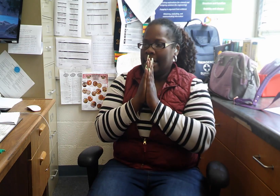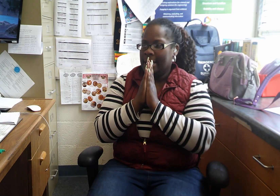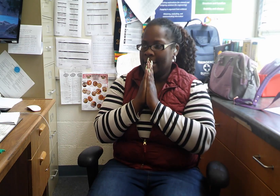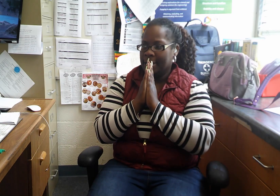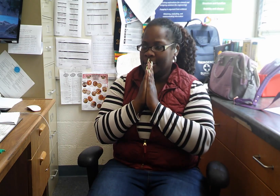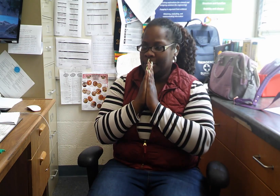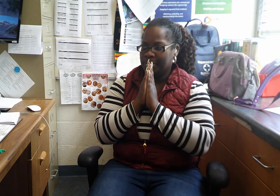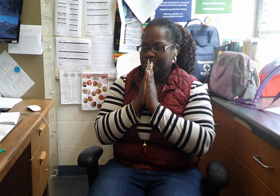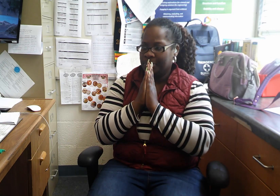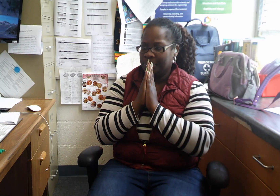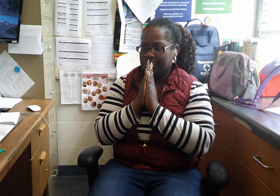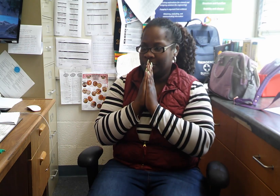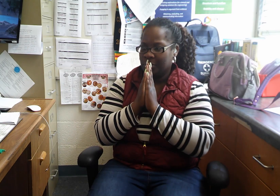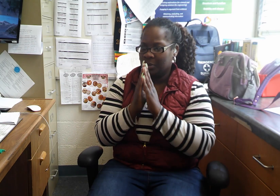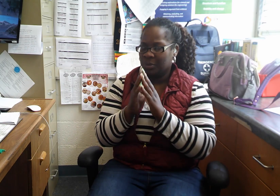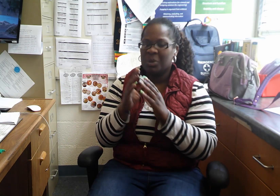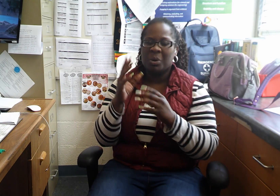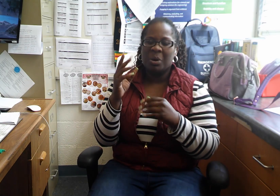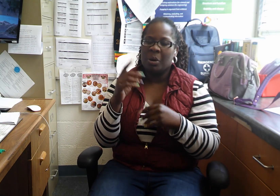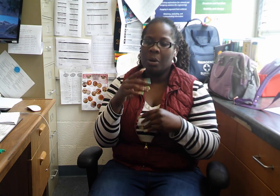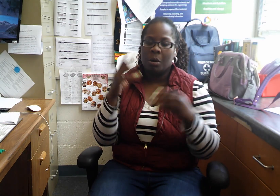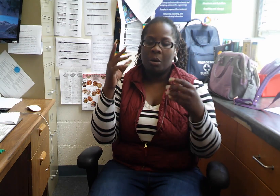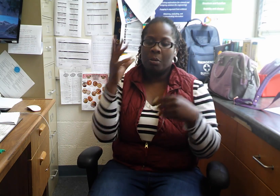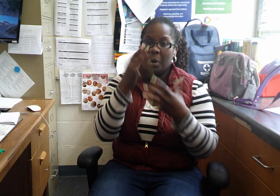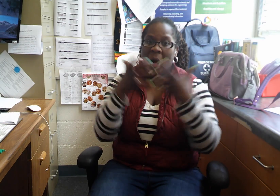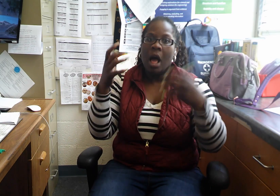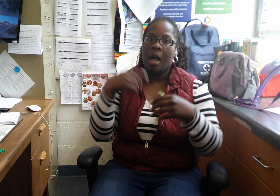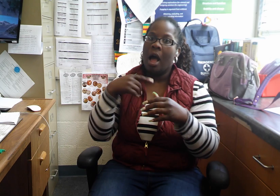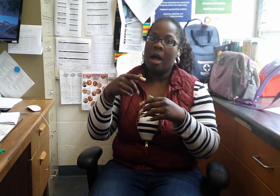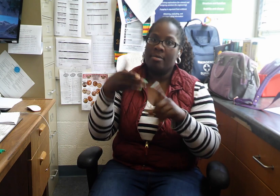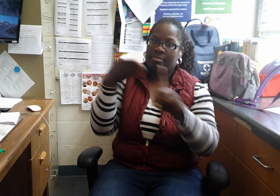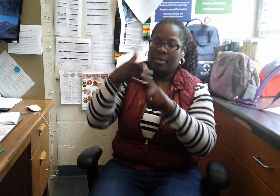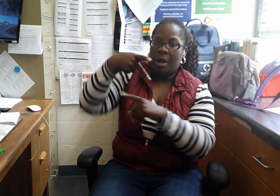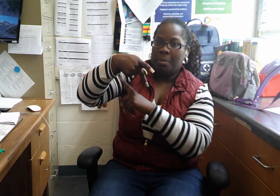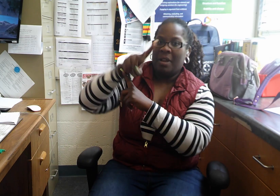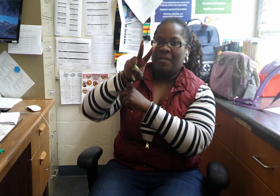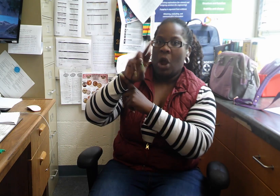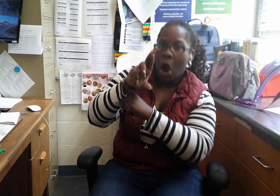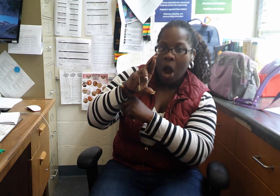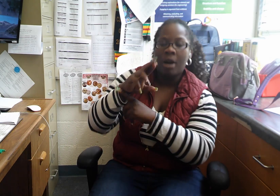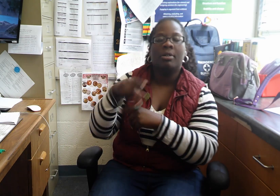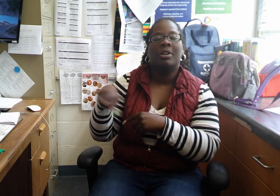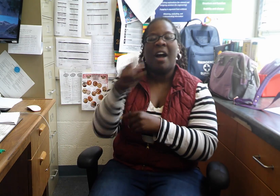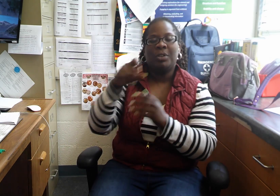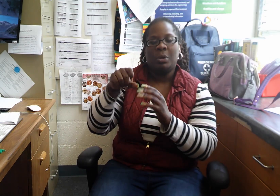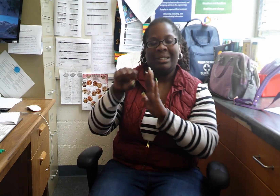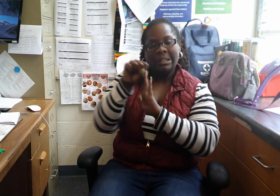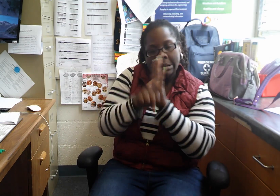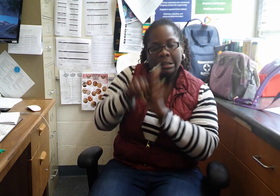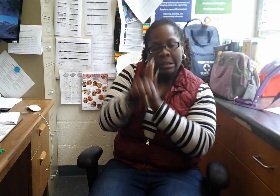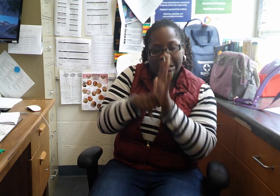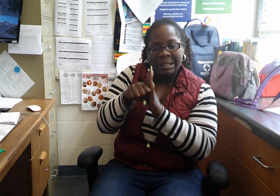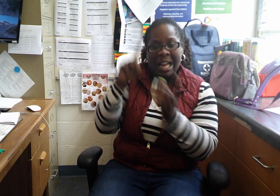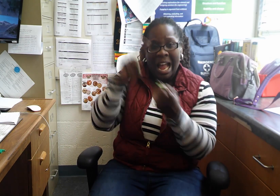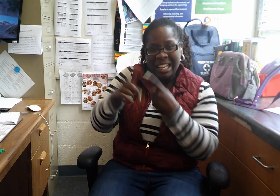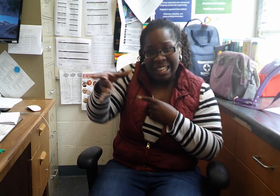There's a lot of PVR preview, view review. They have to learn this every semester, so it sticks to them.